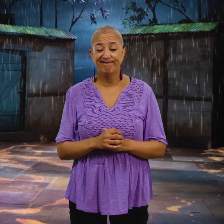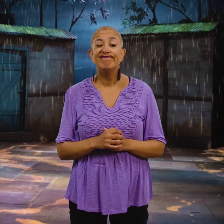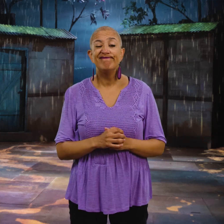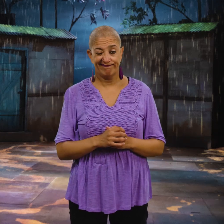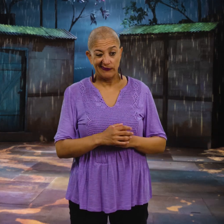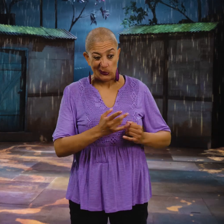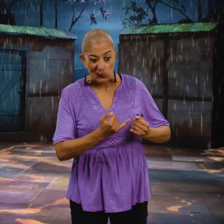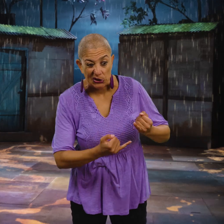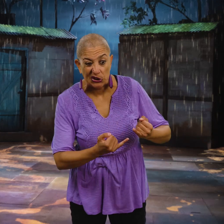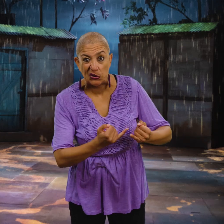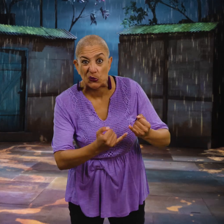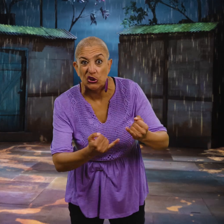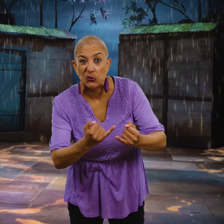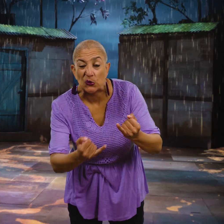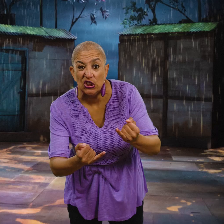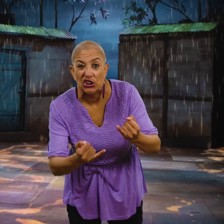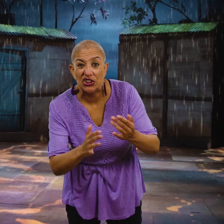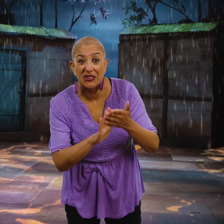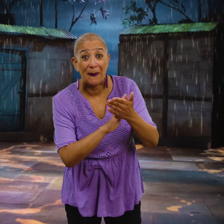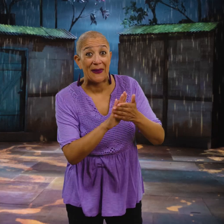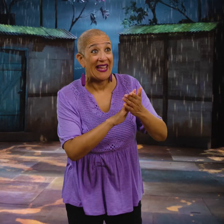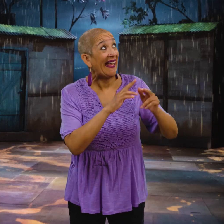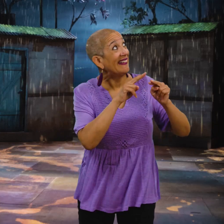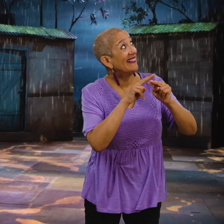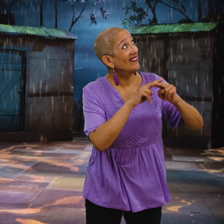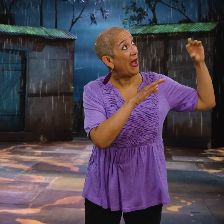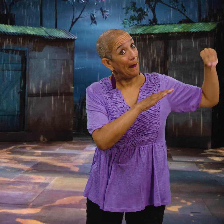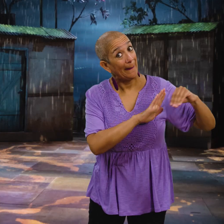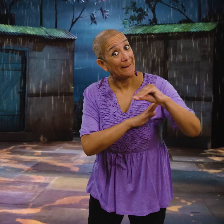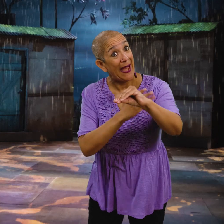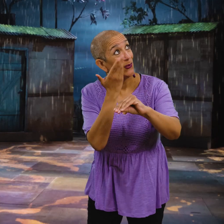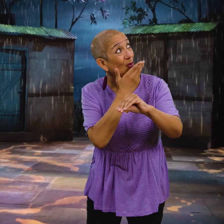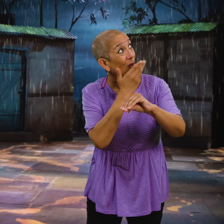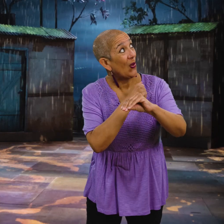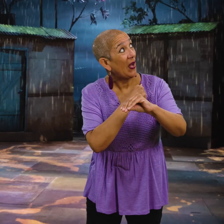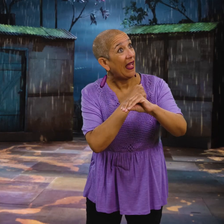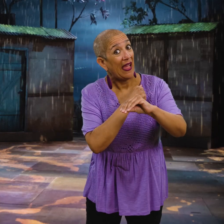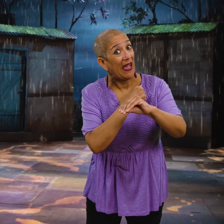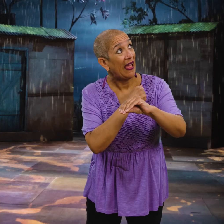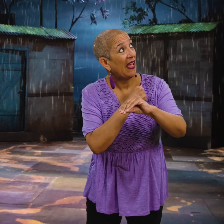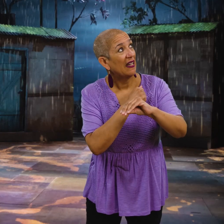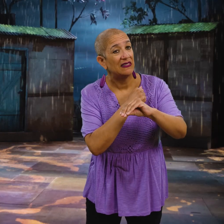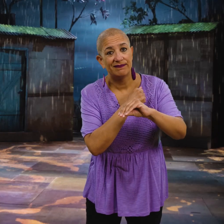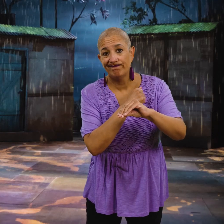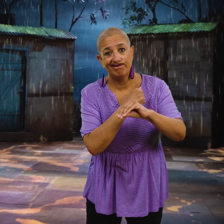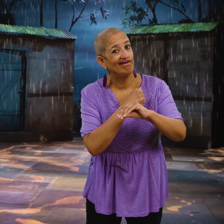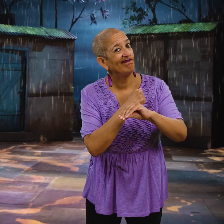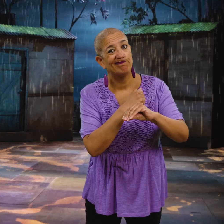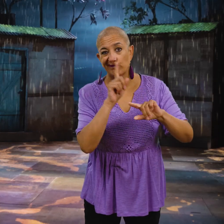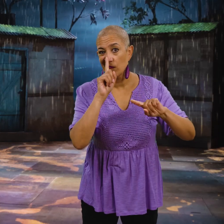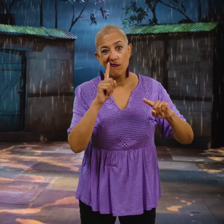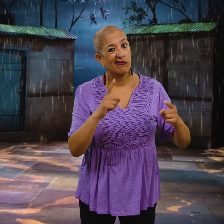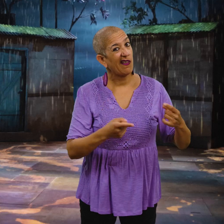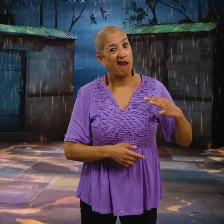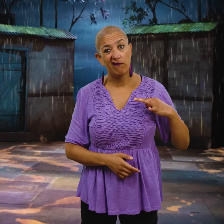William's family can no longer afford his school fees.